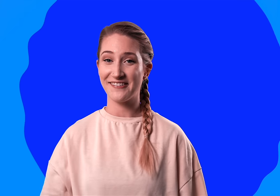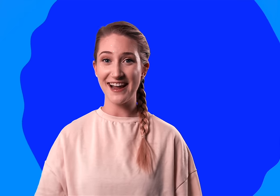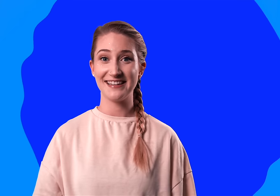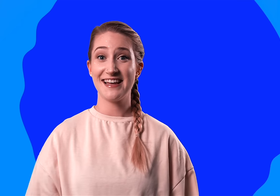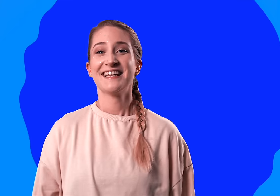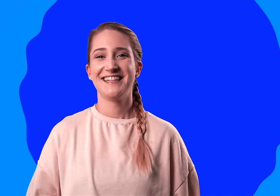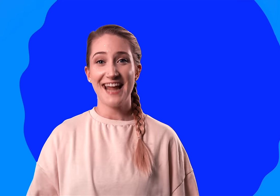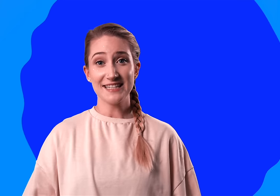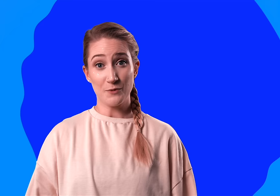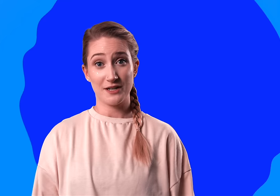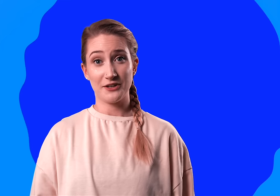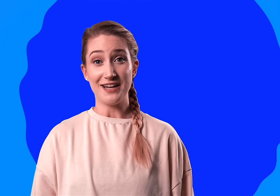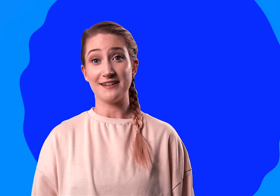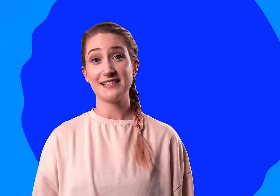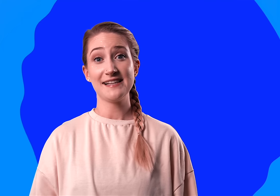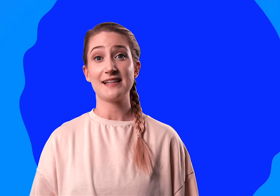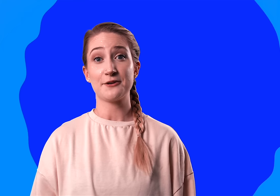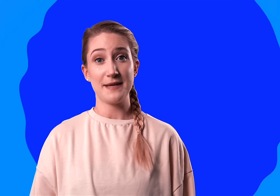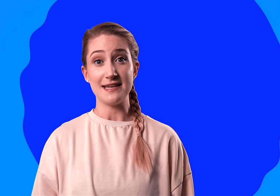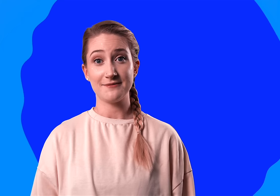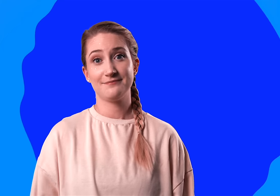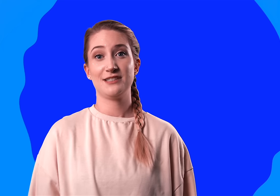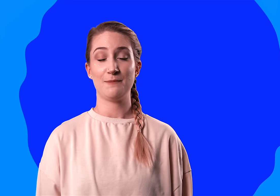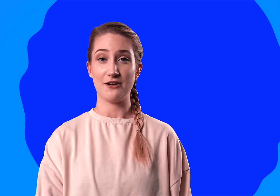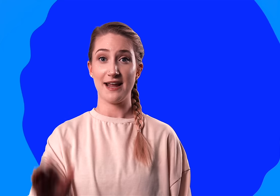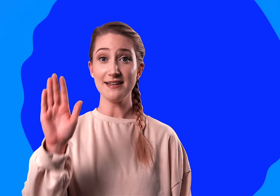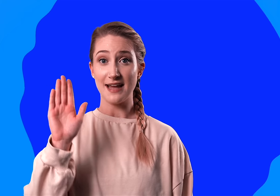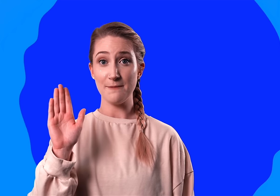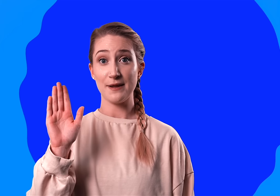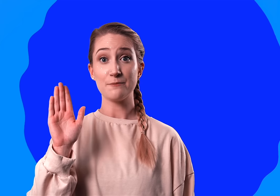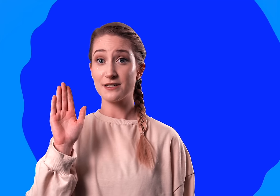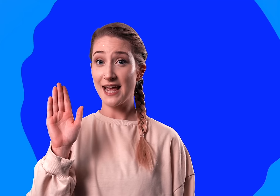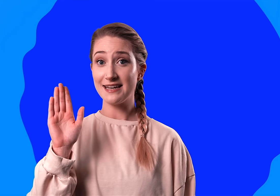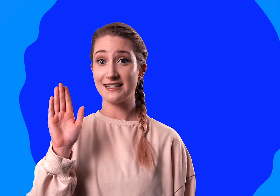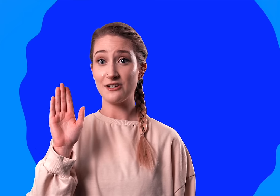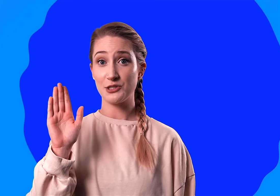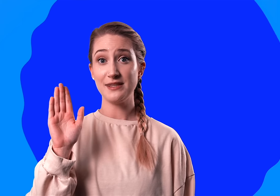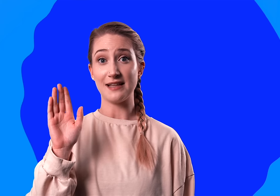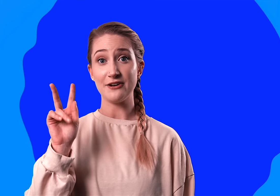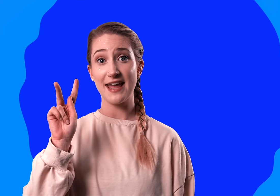Alright, next we're going to learn how to sign the letter P. So put your hand up and pretend that you're doing the letter K.